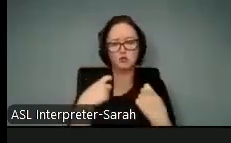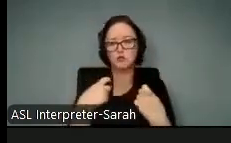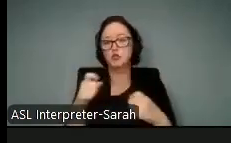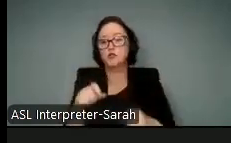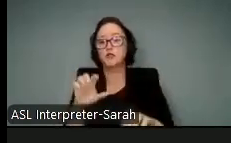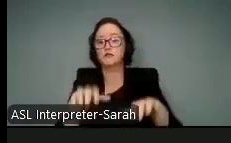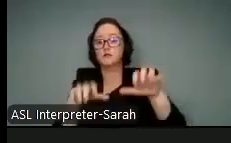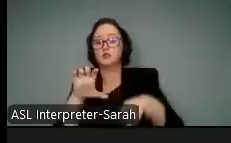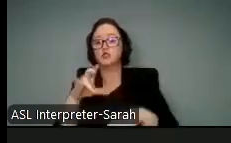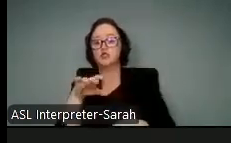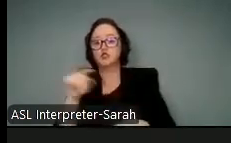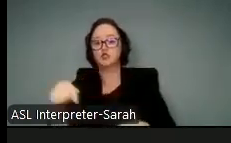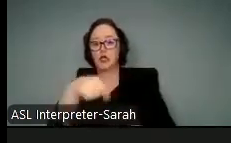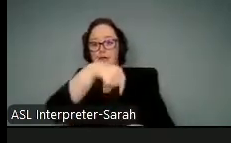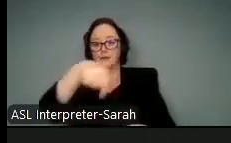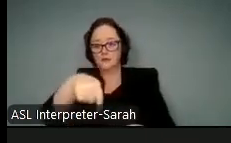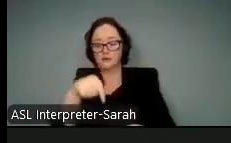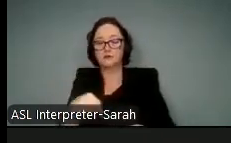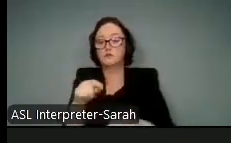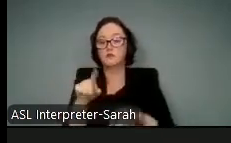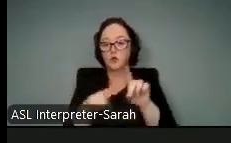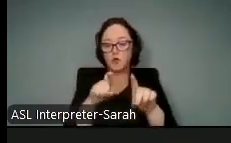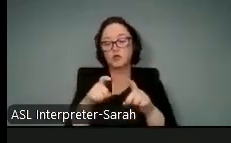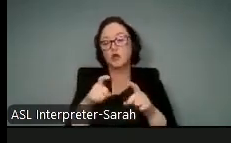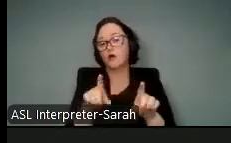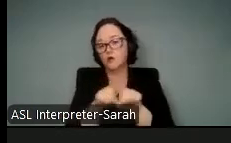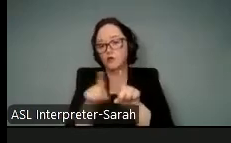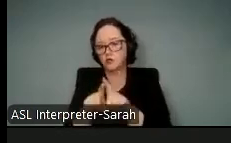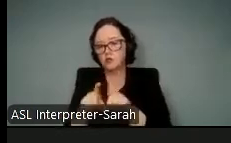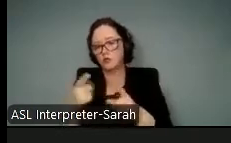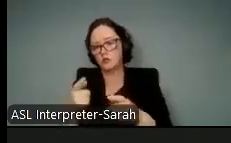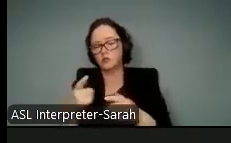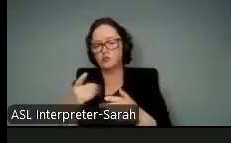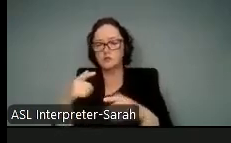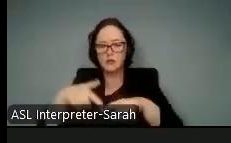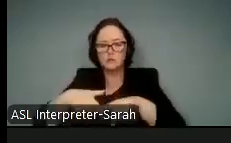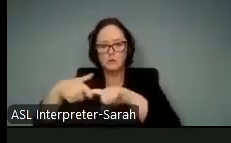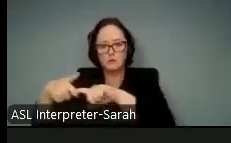and Lynn and Ellen will watch for those and interrupt me if needed to answer any topic or questions.